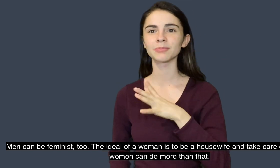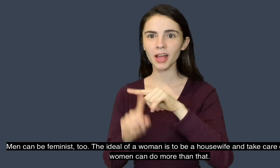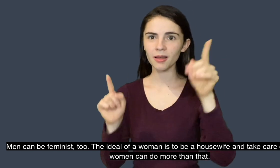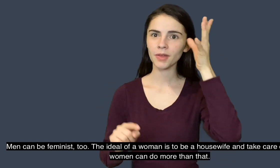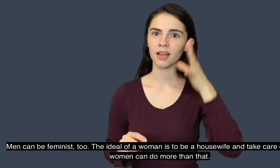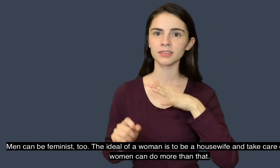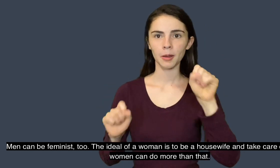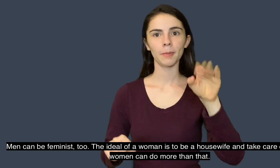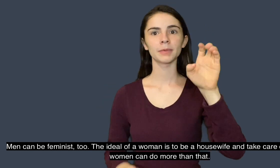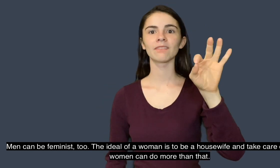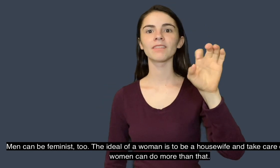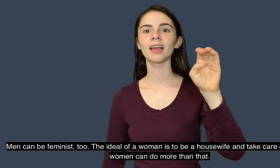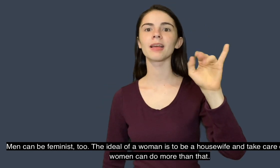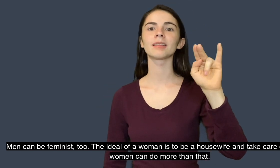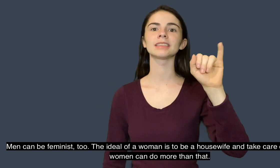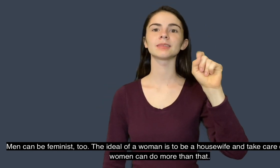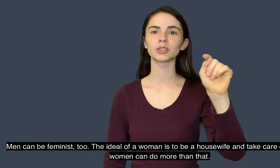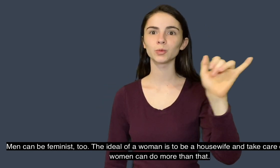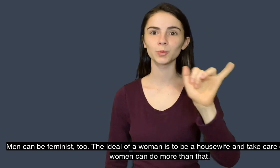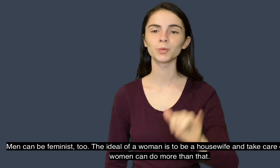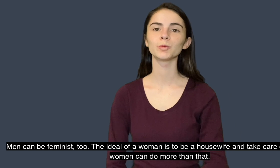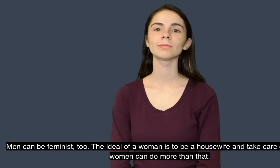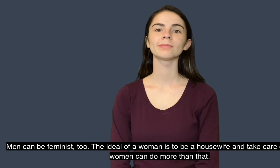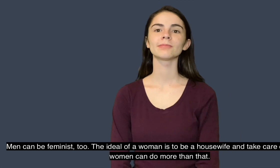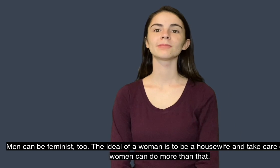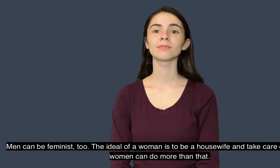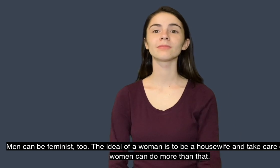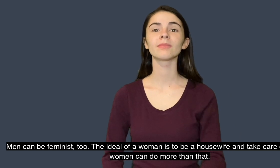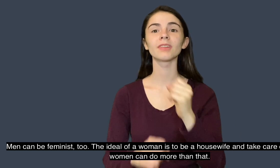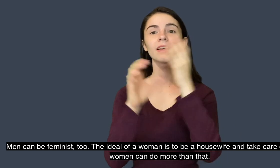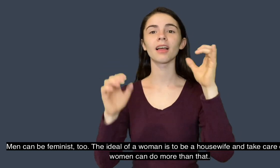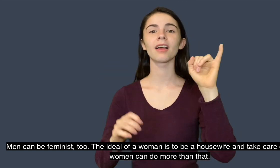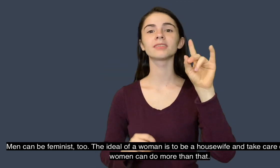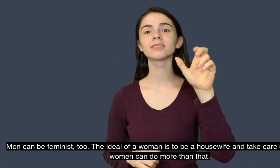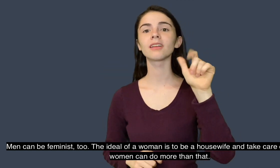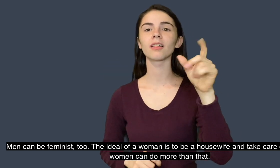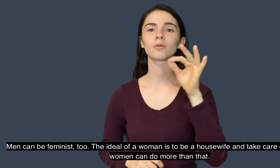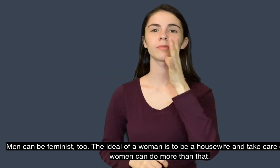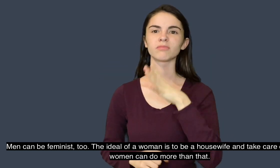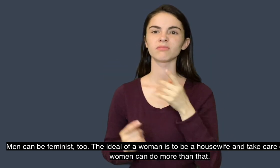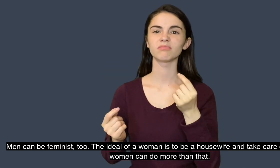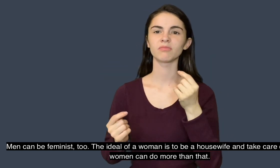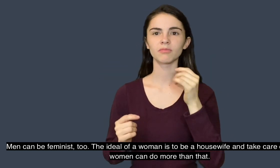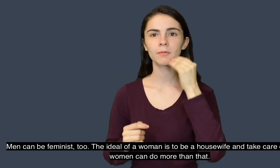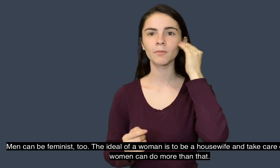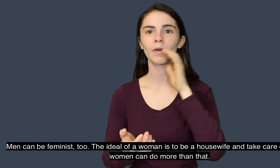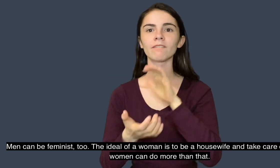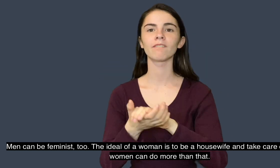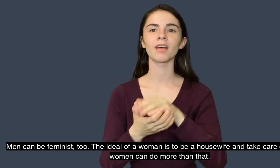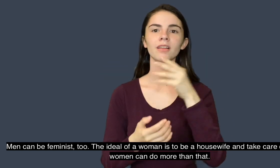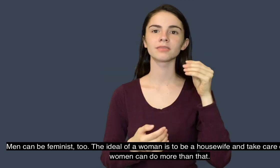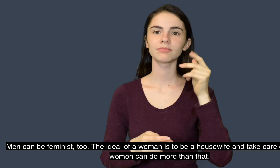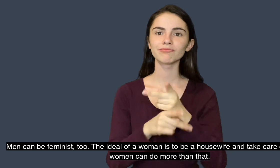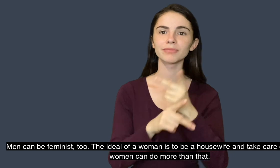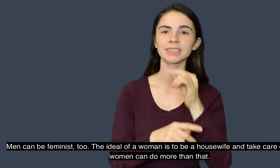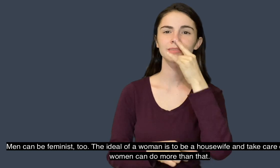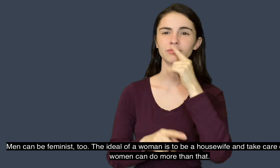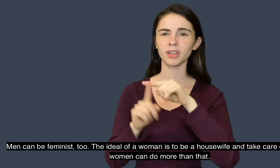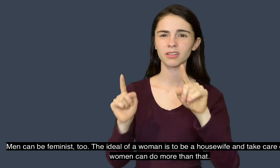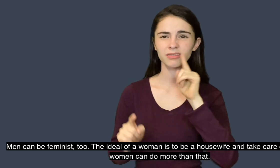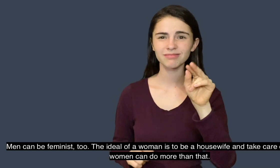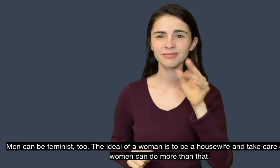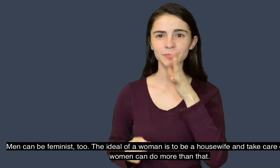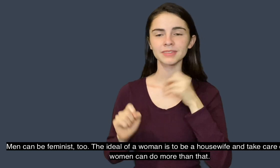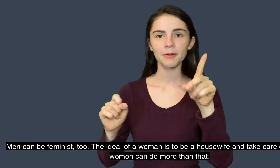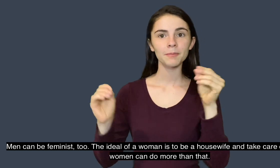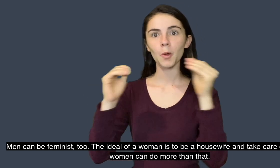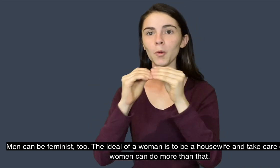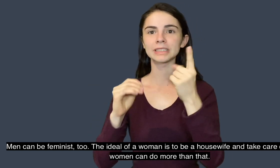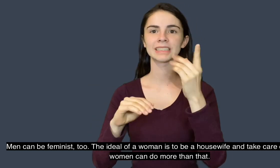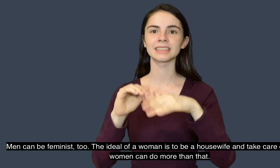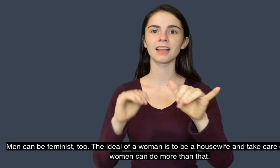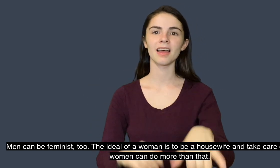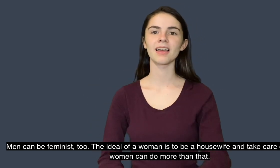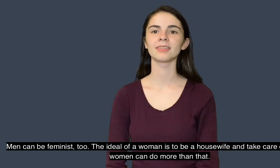Men can be feminist, too. The ideal of a woman is to be a housewife and take care of kids but women can do more than that.